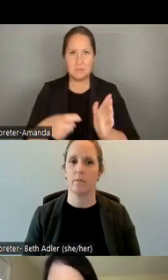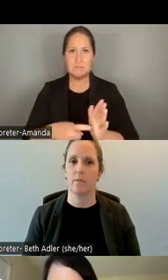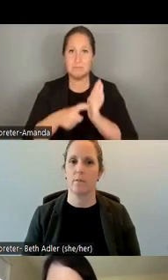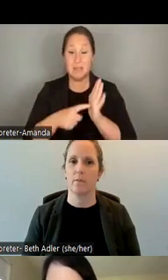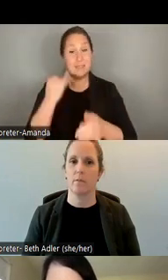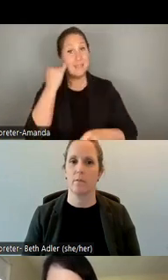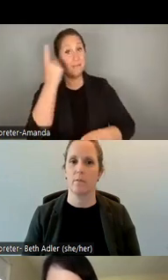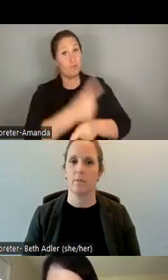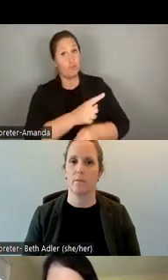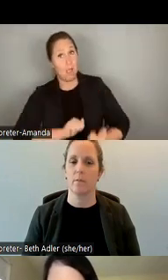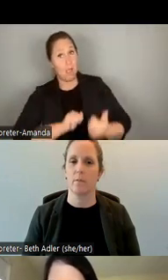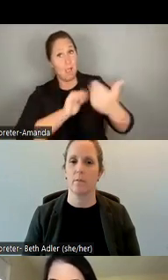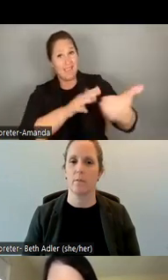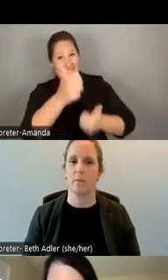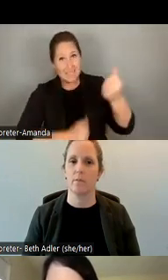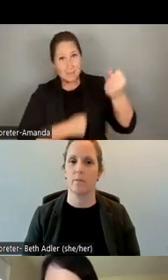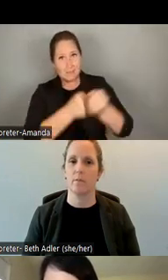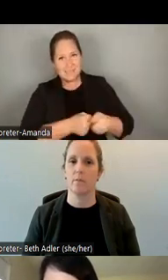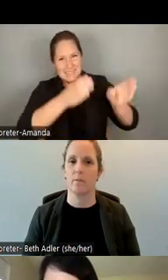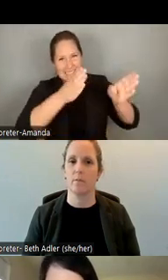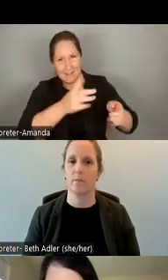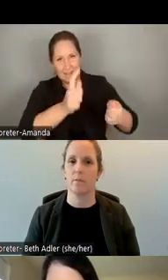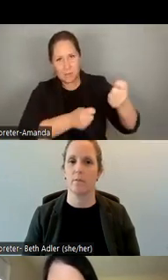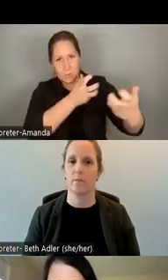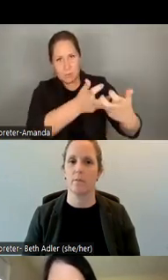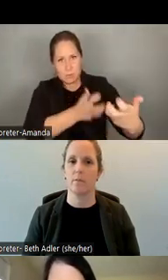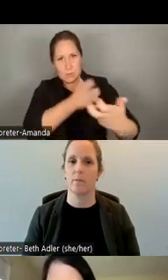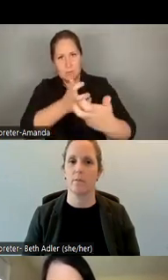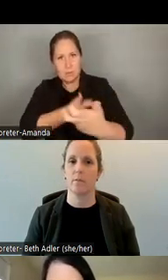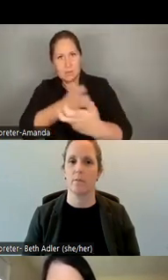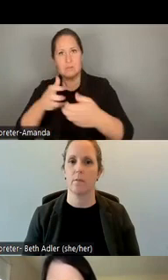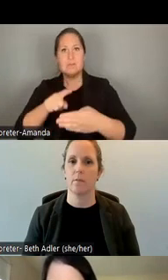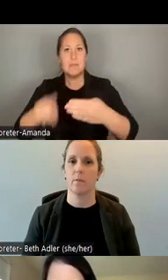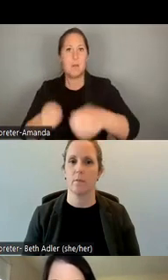individualized for each person then our outcomes will absolutely improve but so often there's